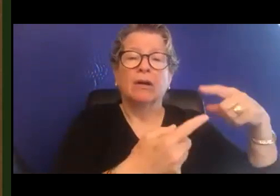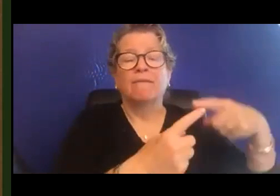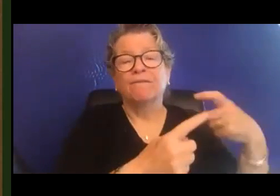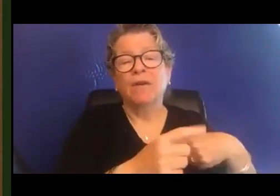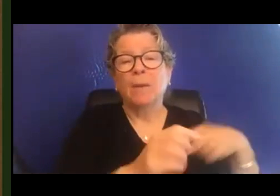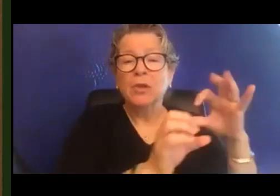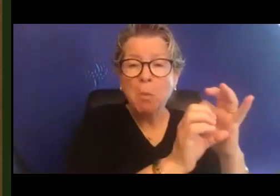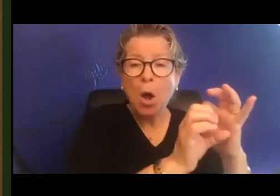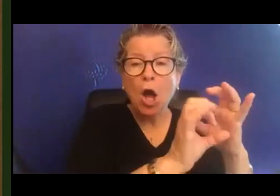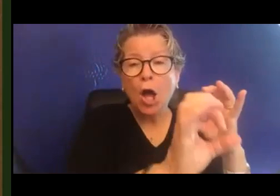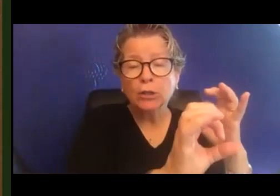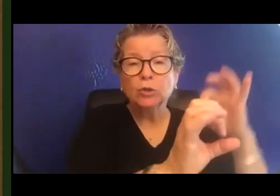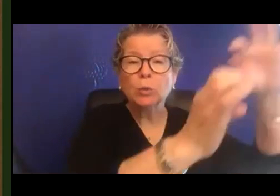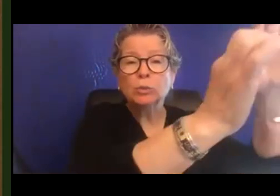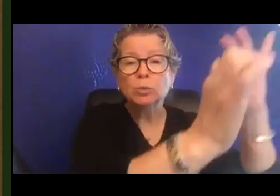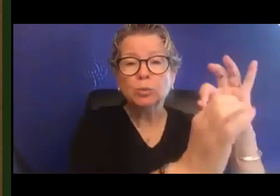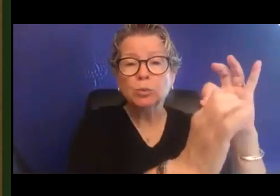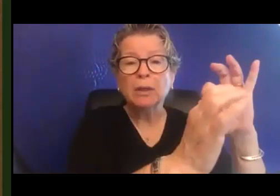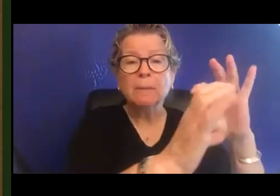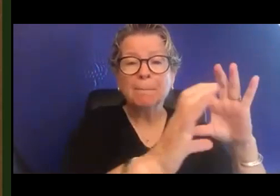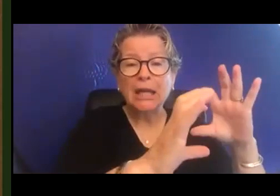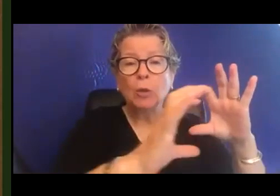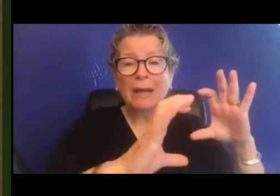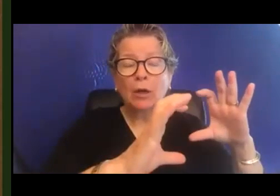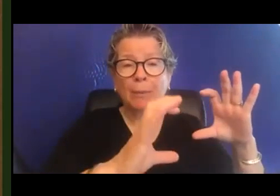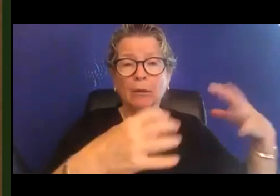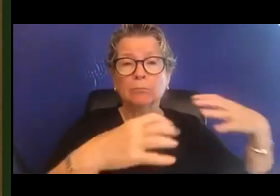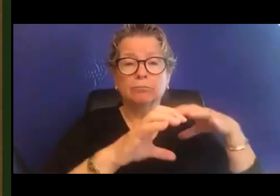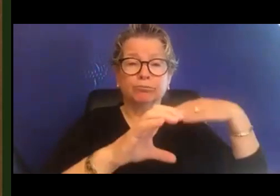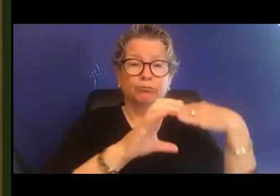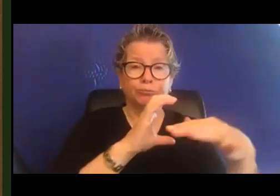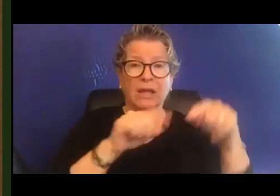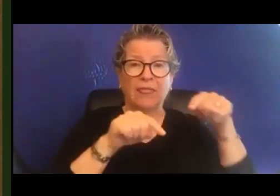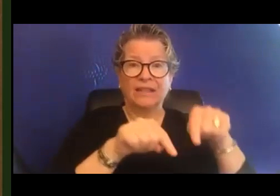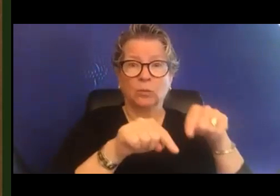pipe. If the sewers were in perfect condition, we would have the